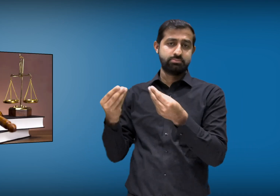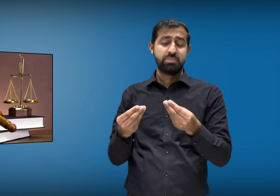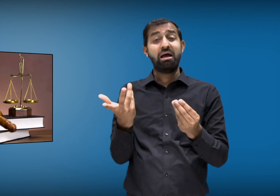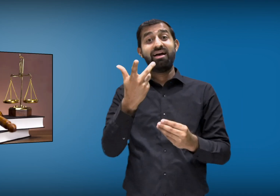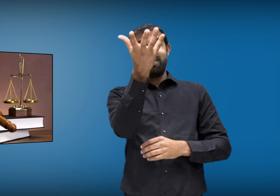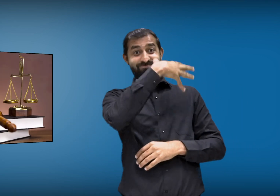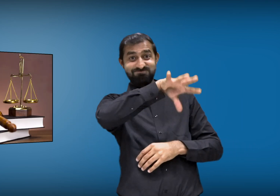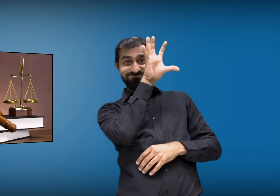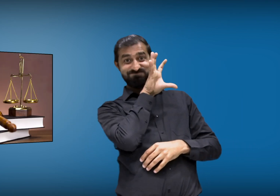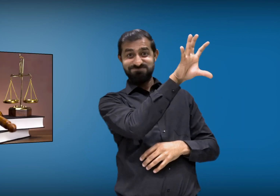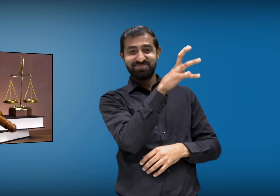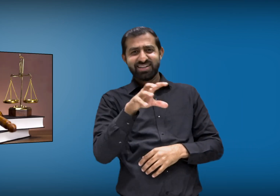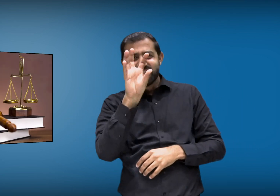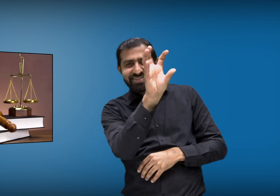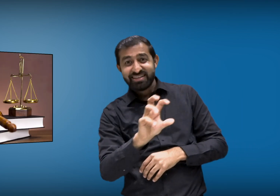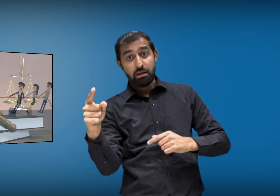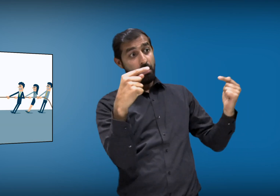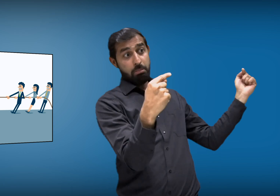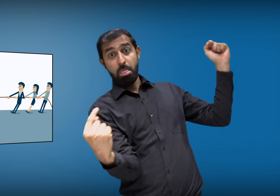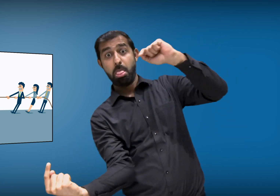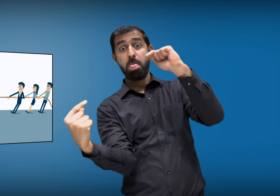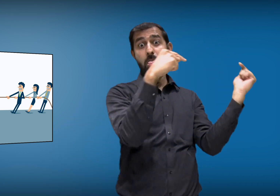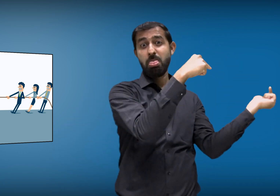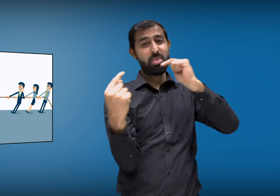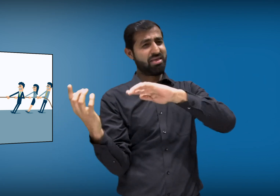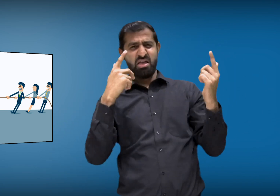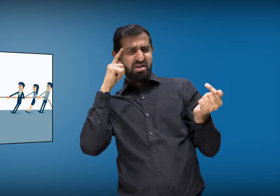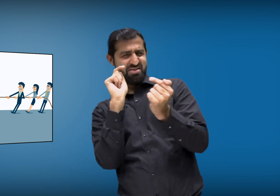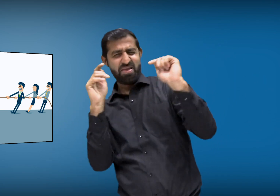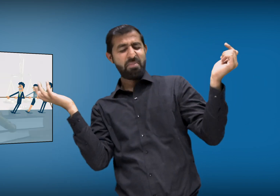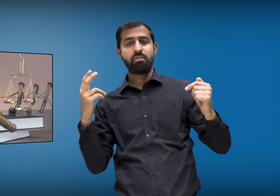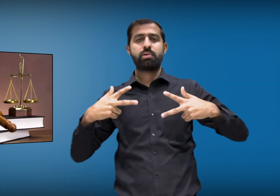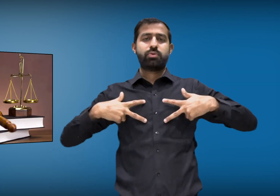judiciary. If there is a conflict between the Central and the State government, then